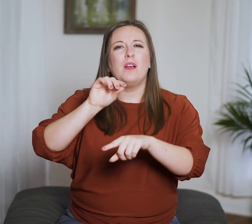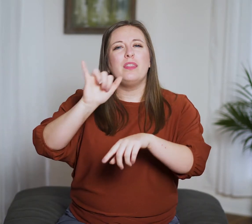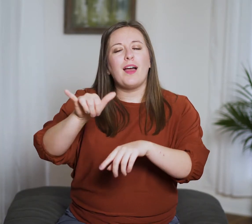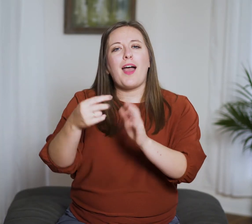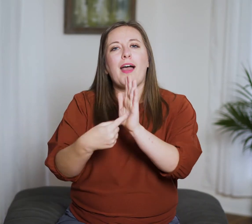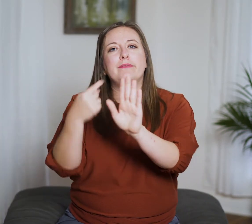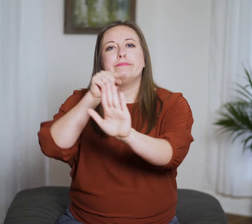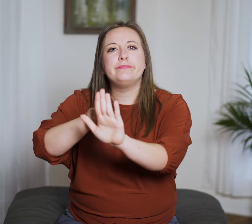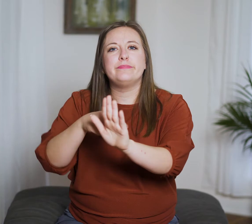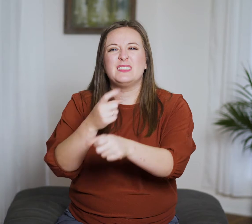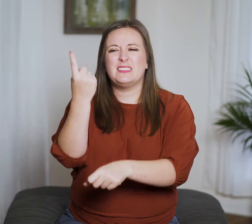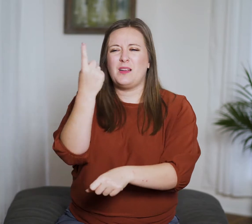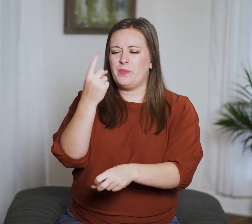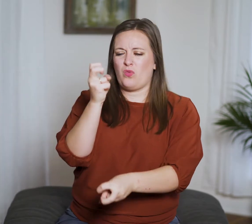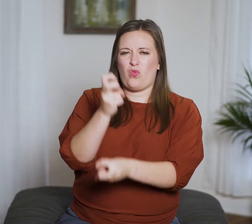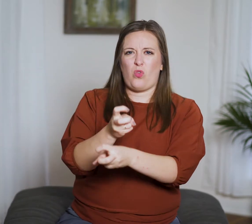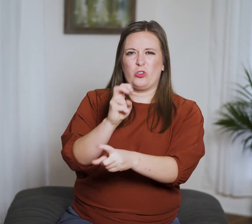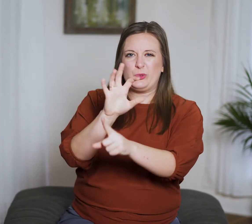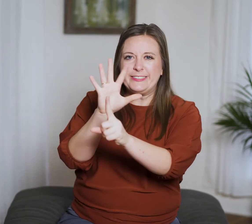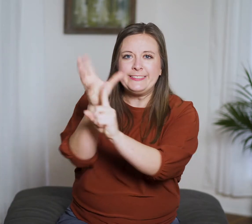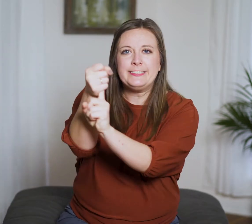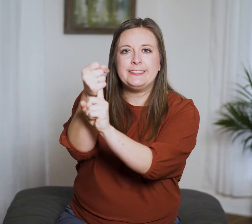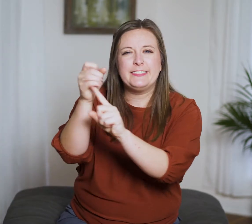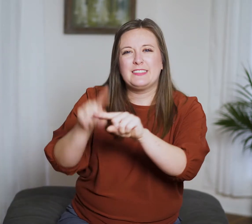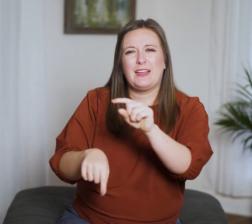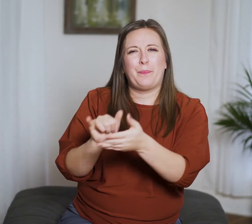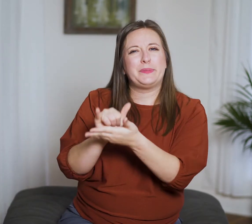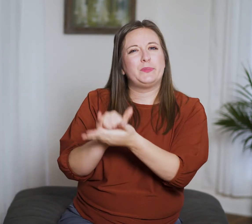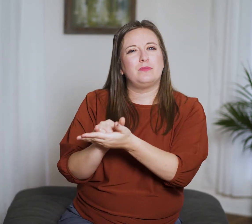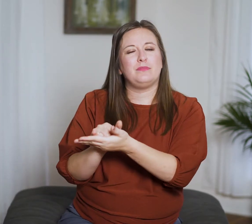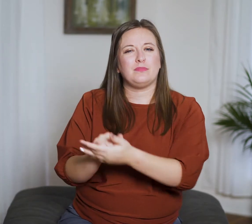but it also carries the connotation of something that’s hard to grasp.